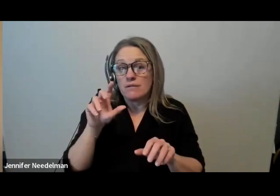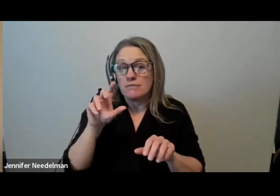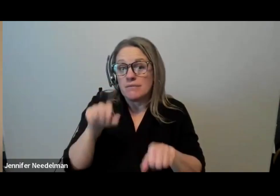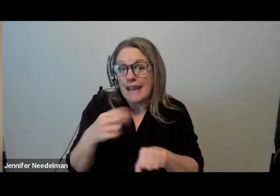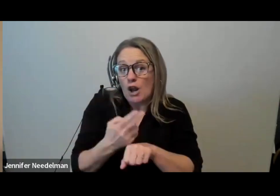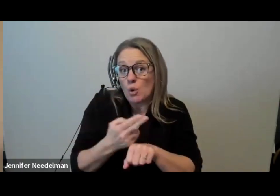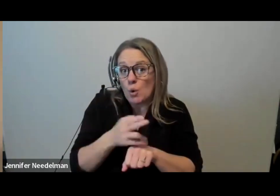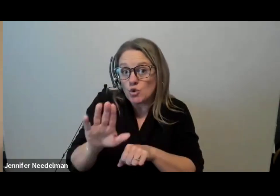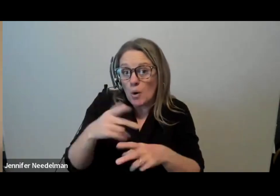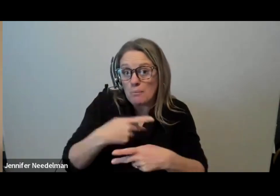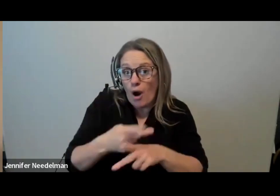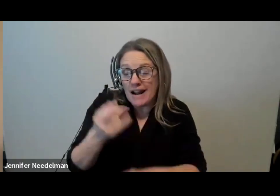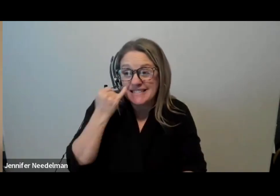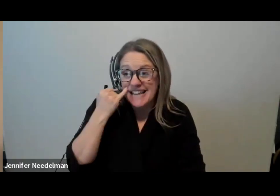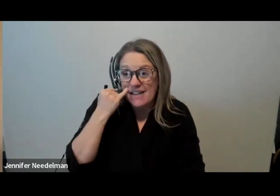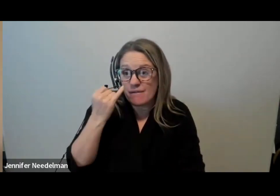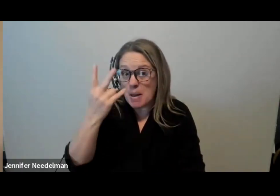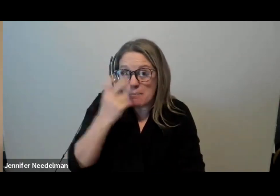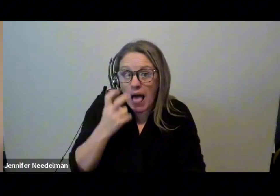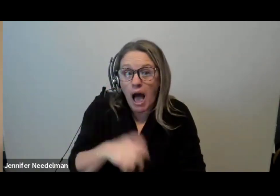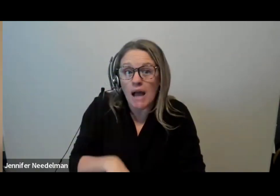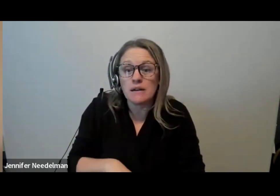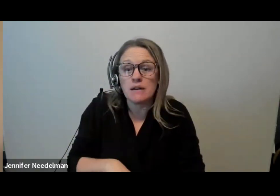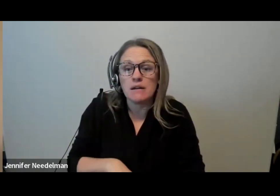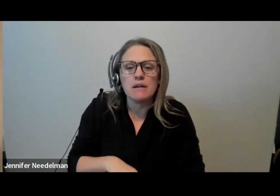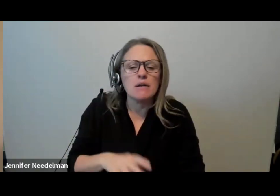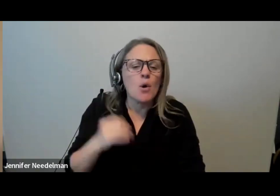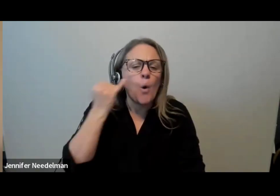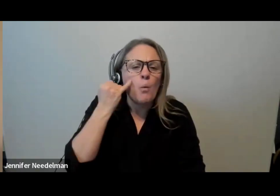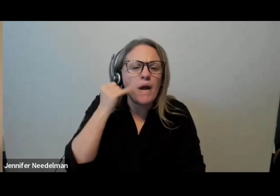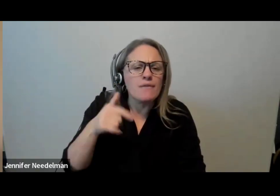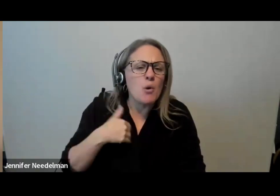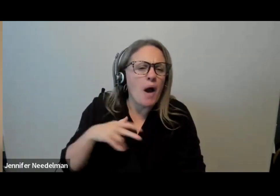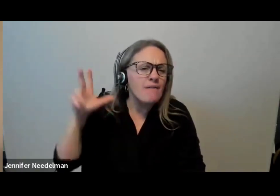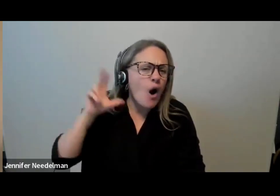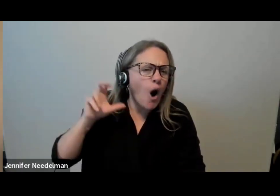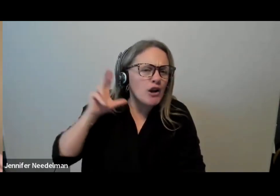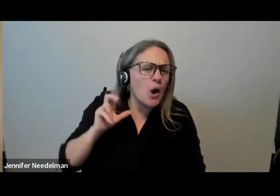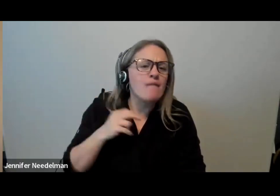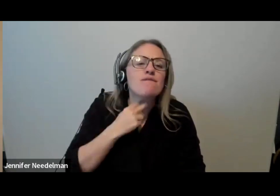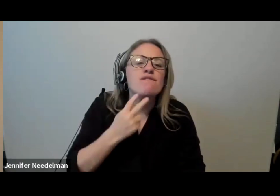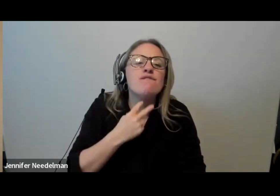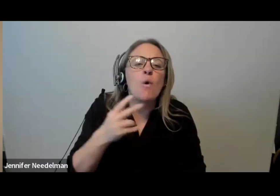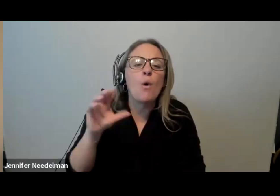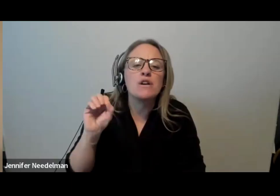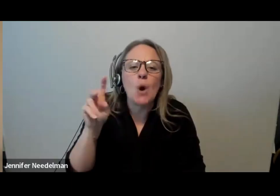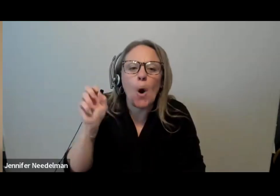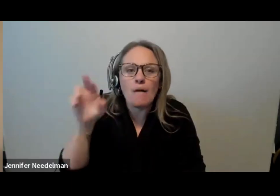If they're blind? What if there's an audio component that is a voiceover that you invested all this effort in getting